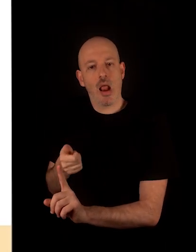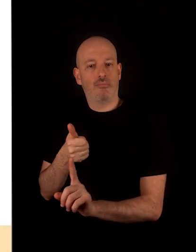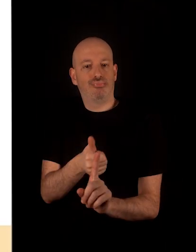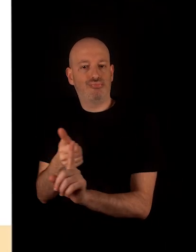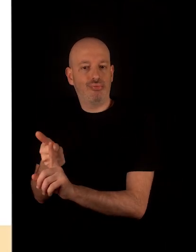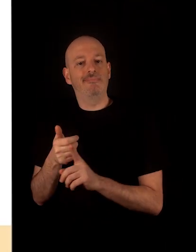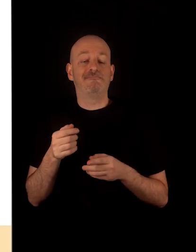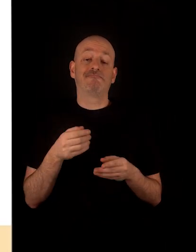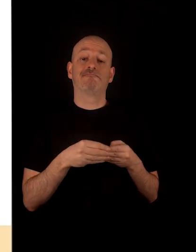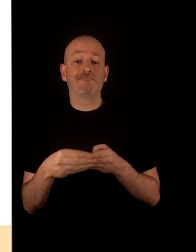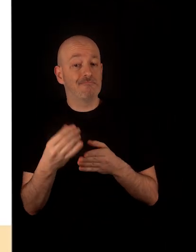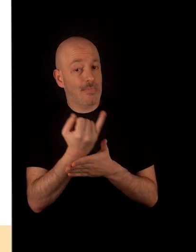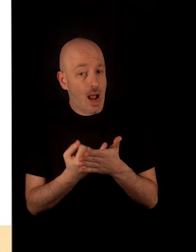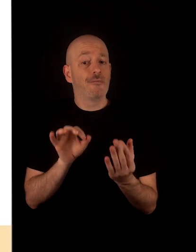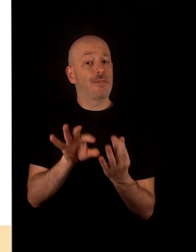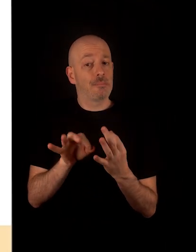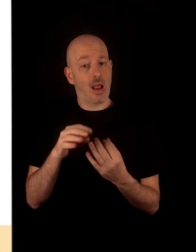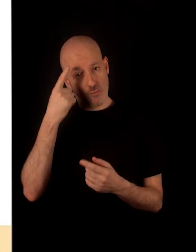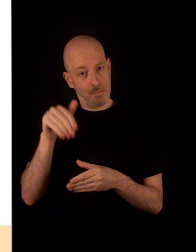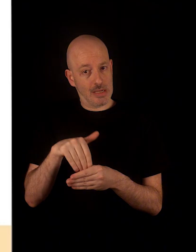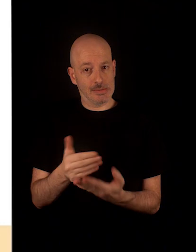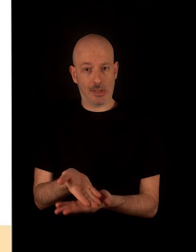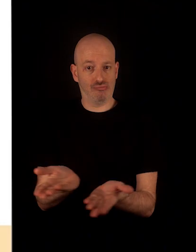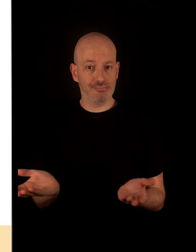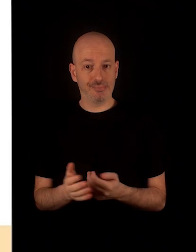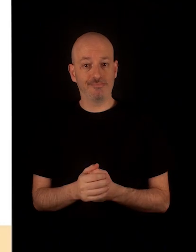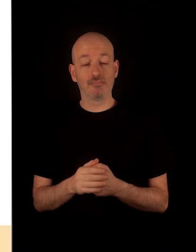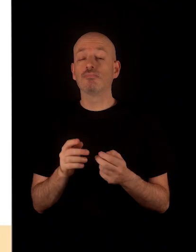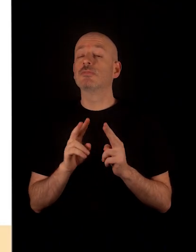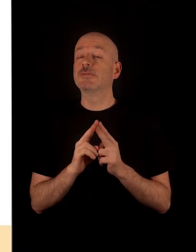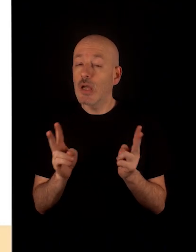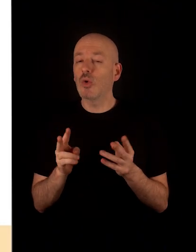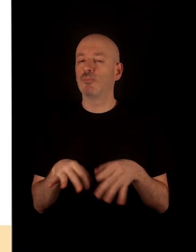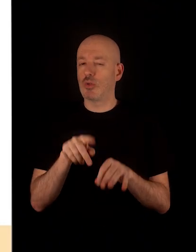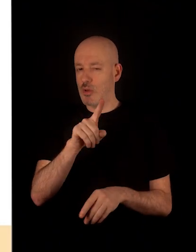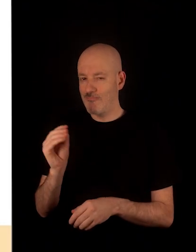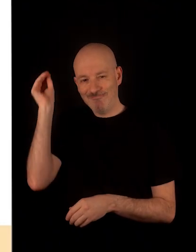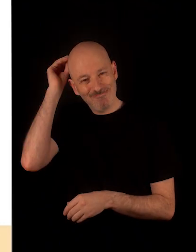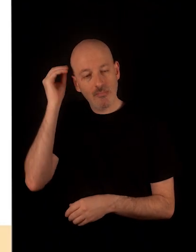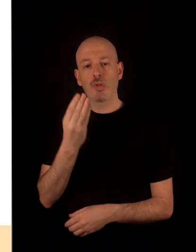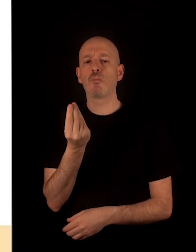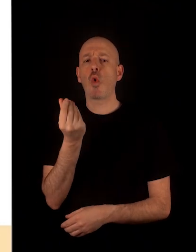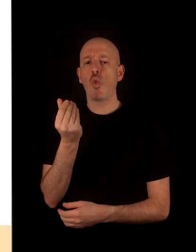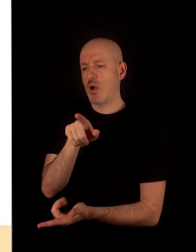the mentors, the number of residents, etc.. As a host, you